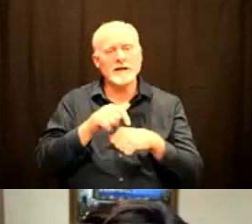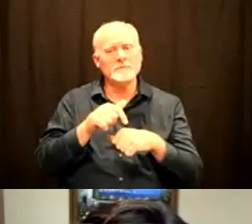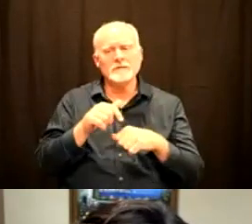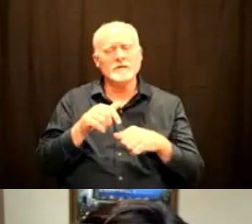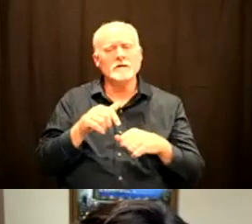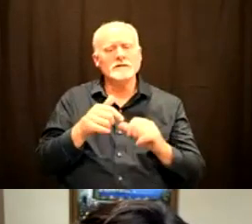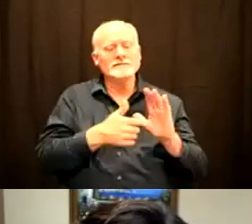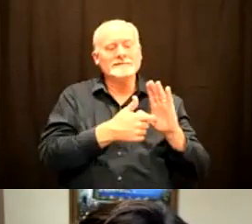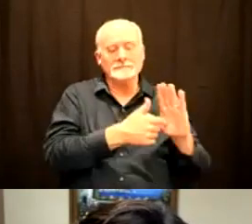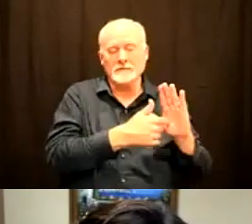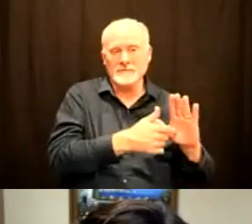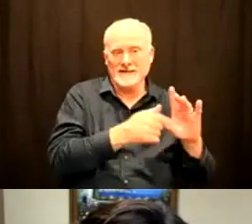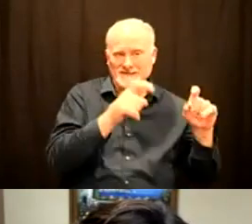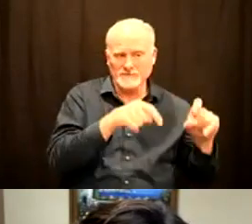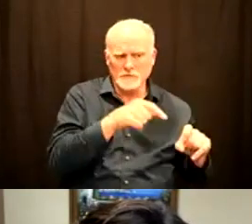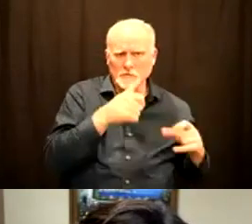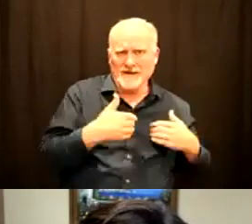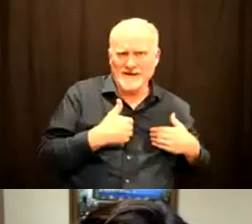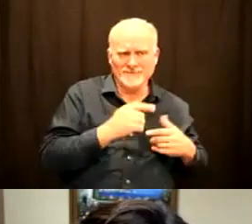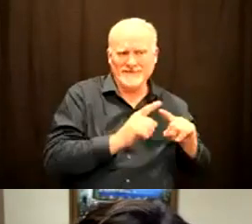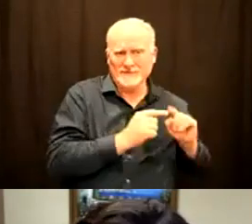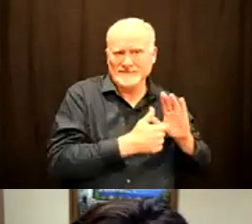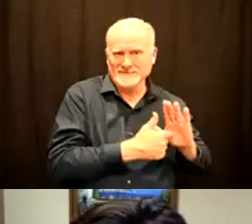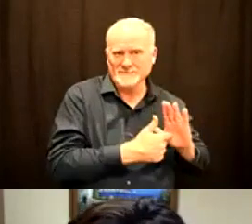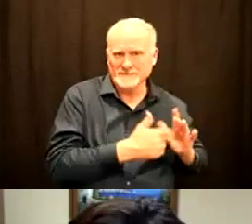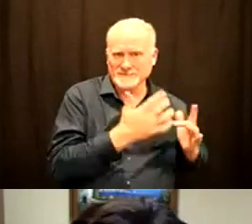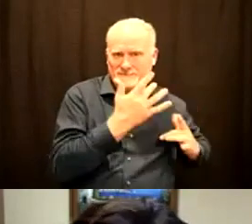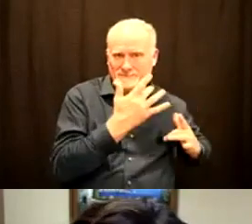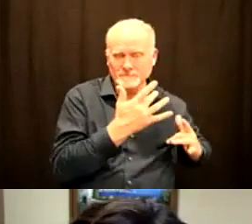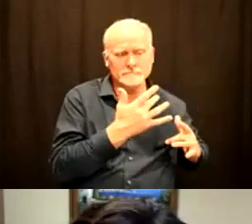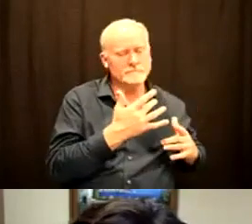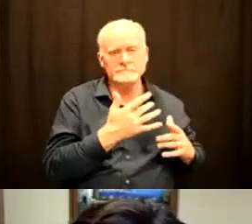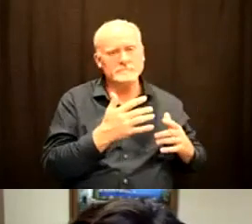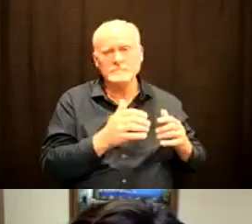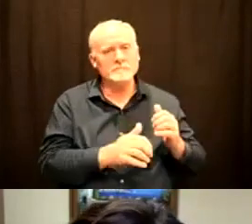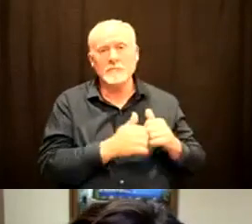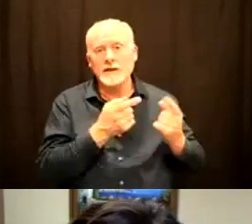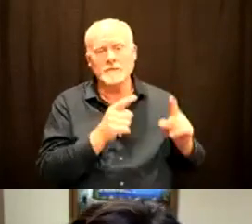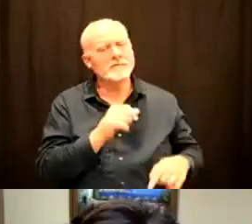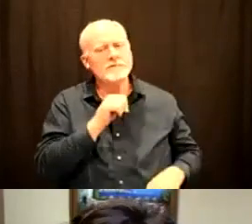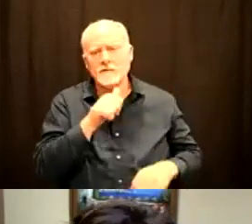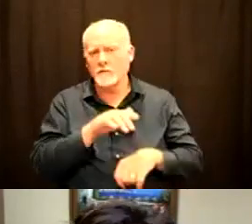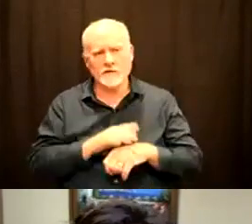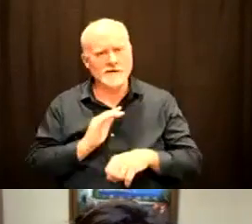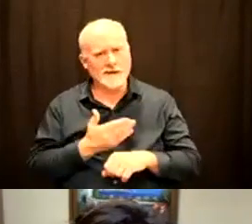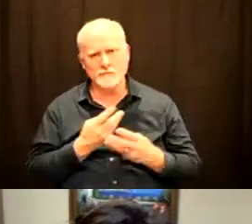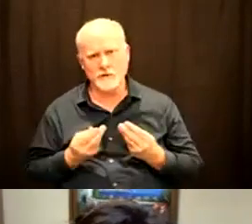of our employees it largely did not occur on our campus uh it occurred in the community now